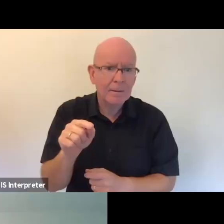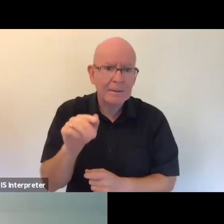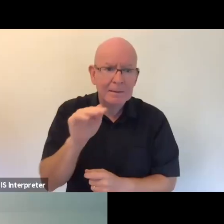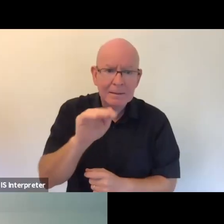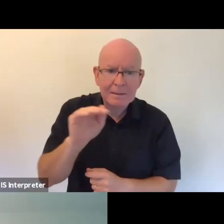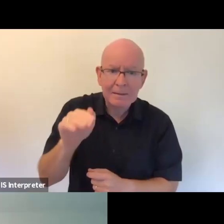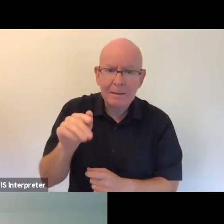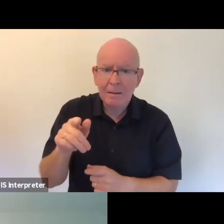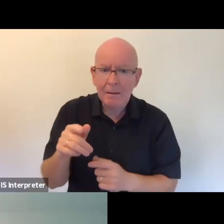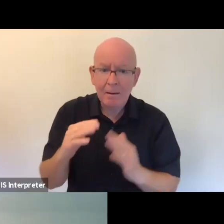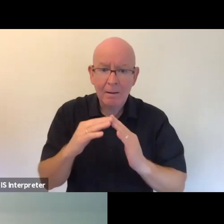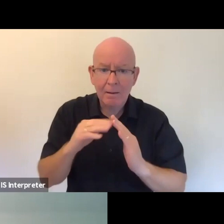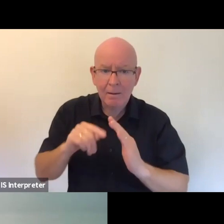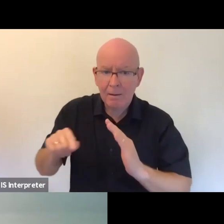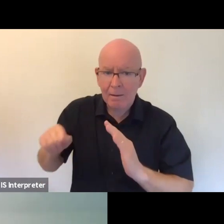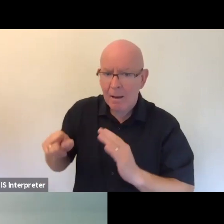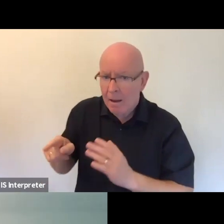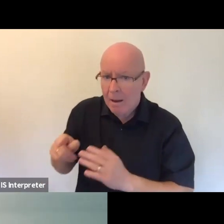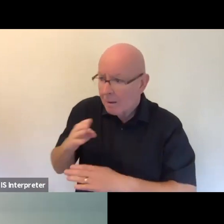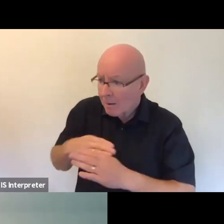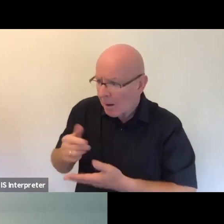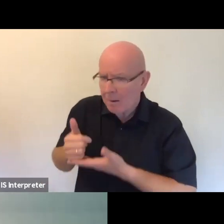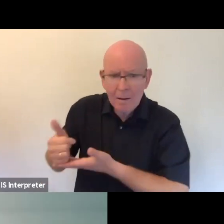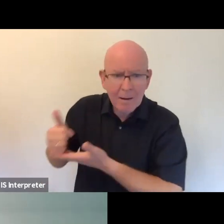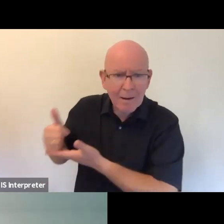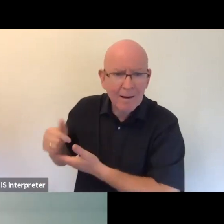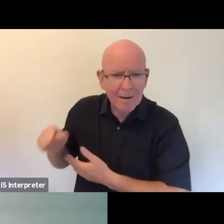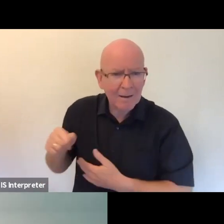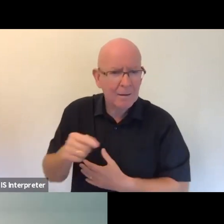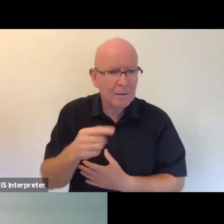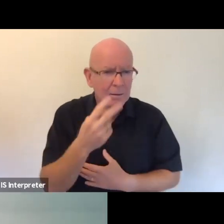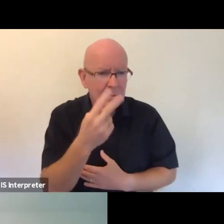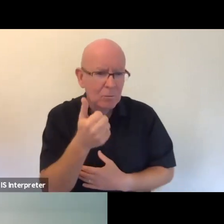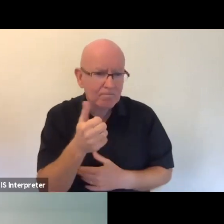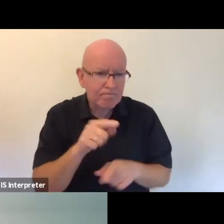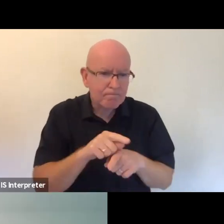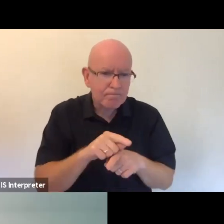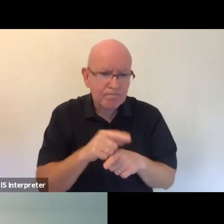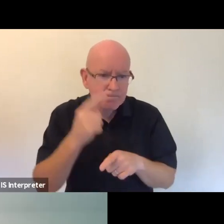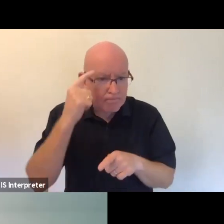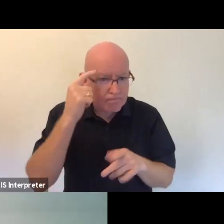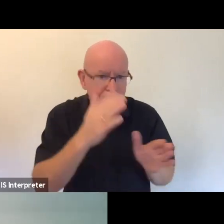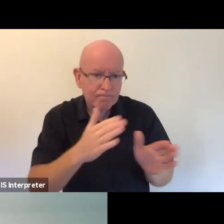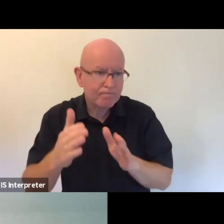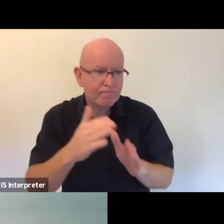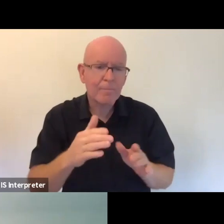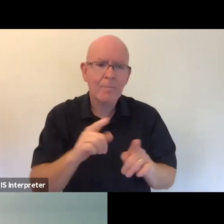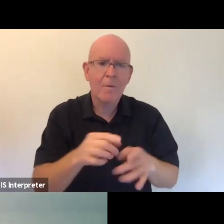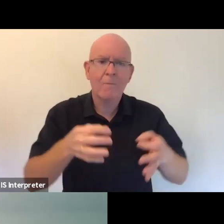for persons with disabilities as we know but many people. I would say that there are things that government can do.